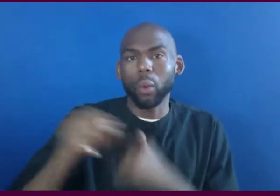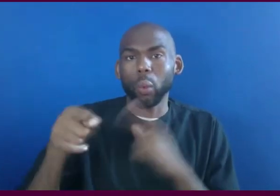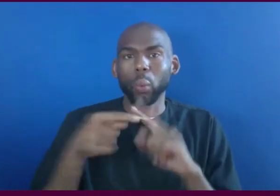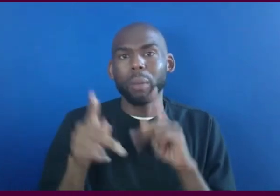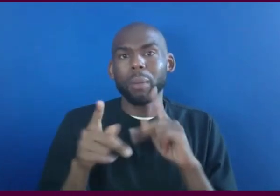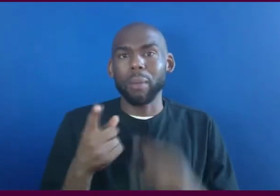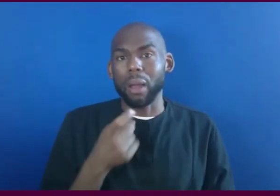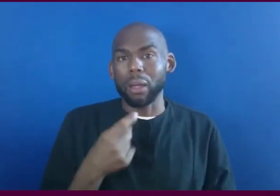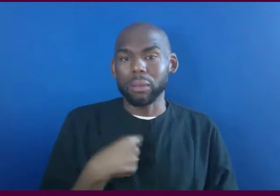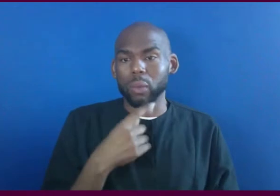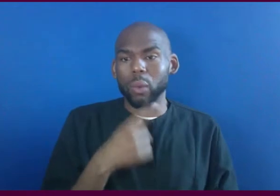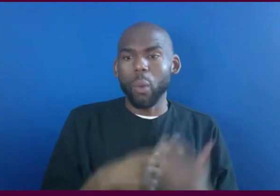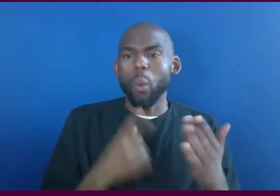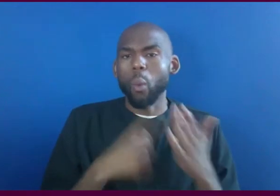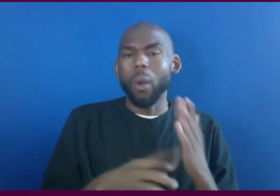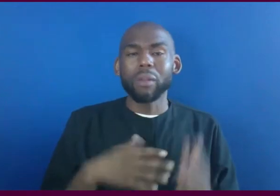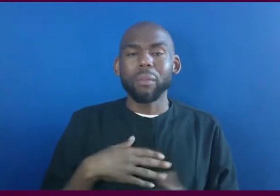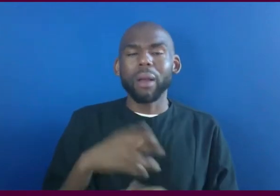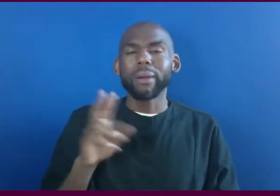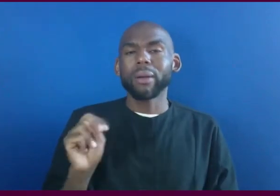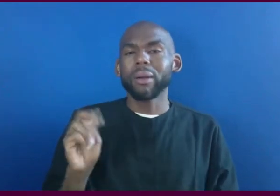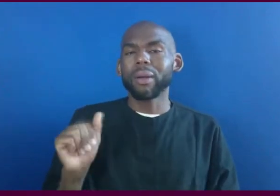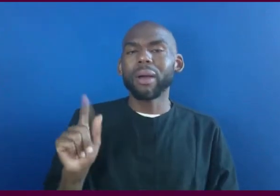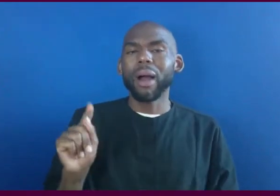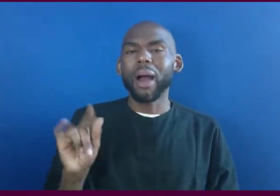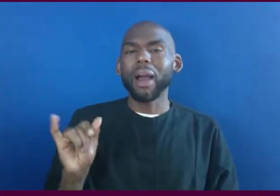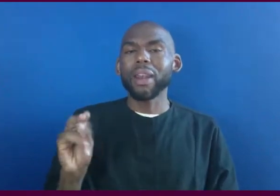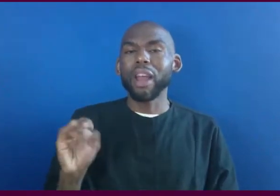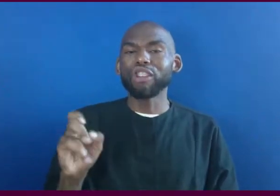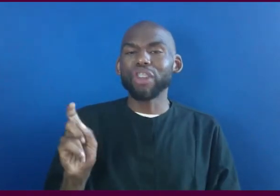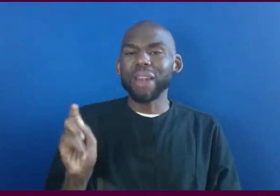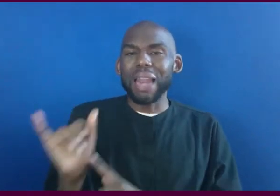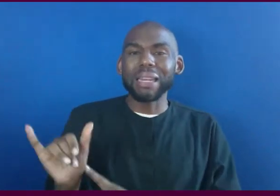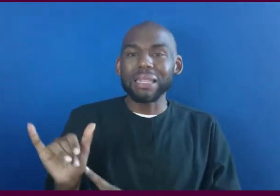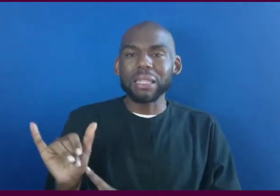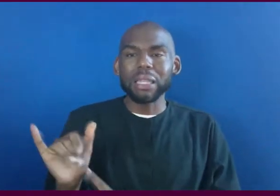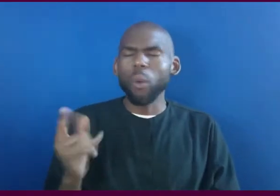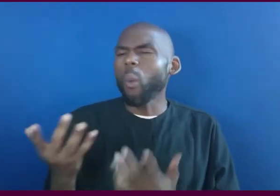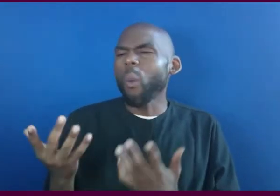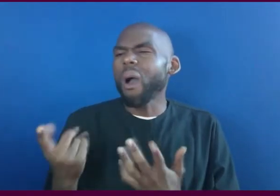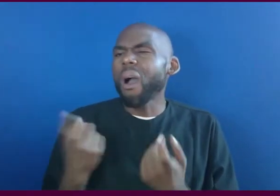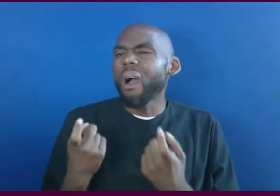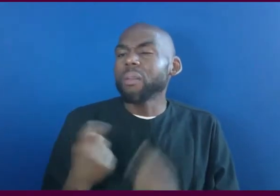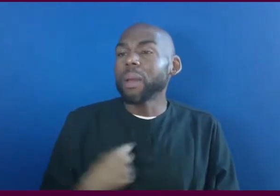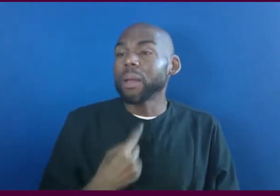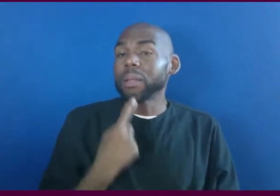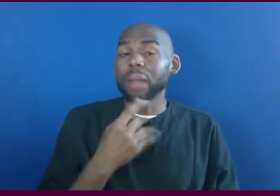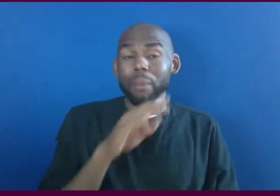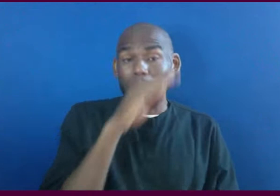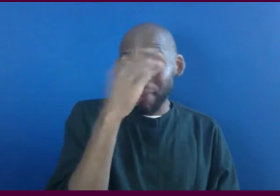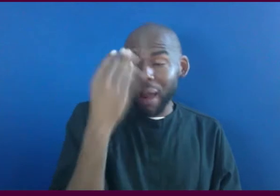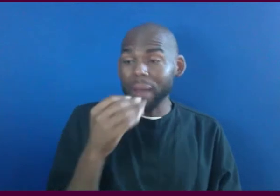People ask me what my nationality is or ethnicity is. I always say I'm black and Filipino.